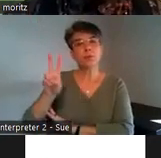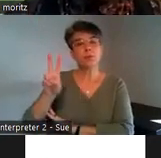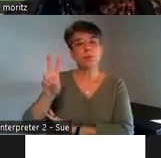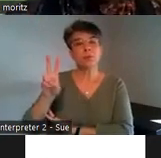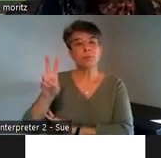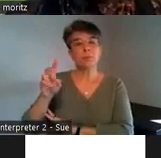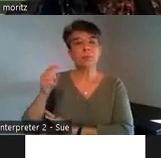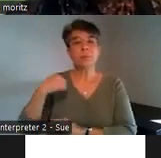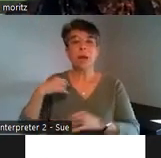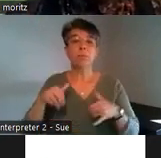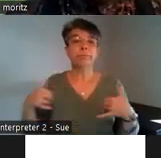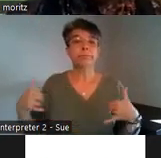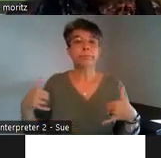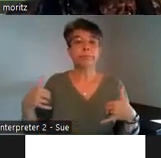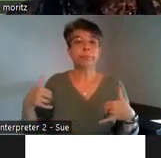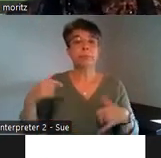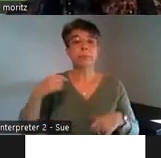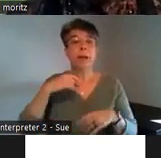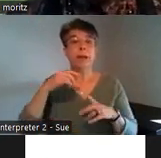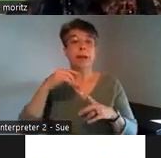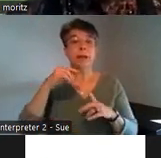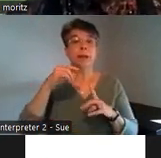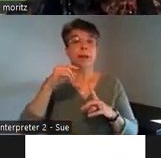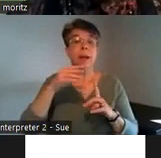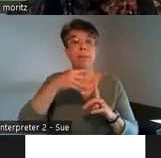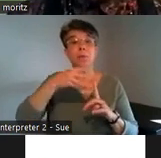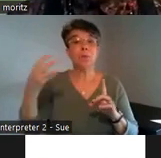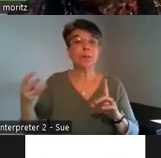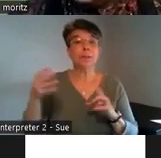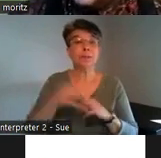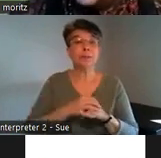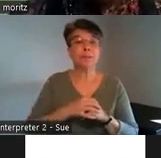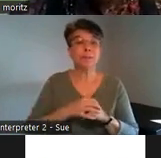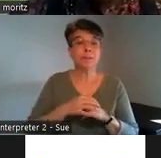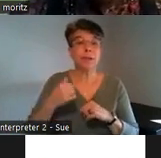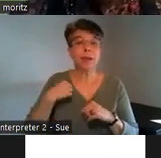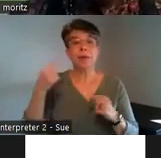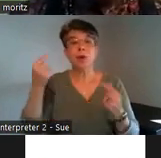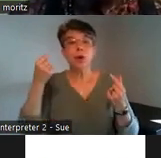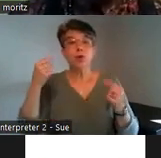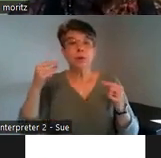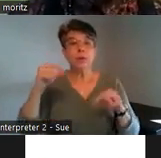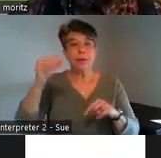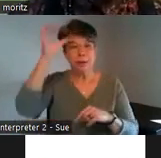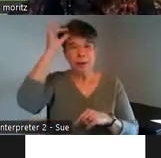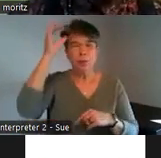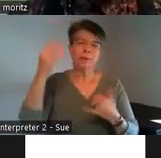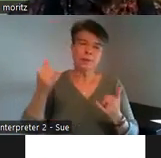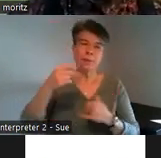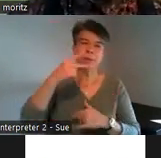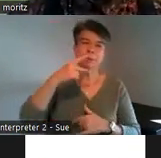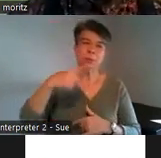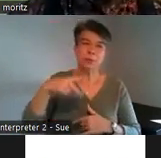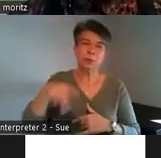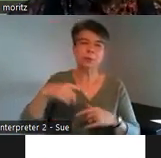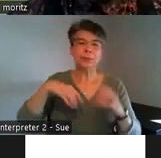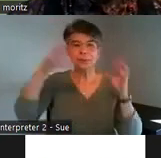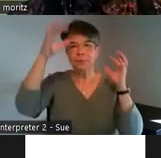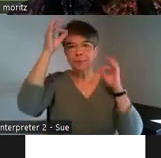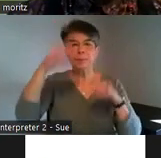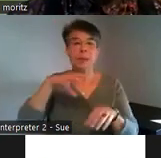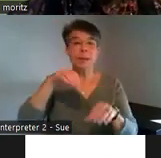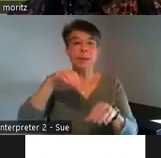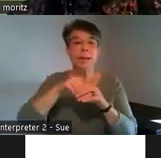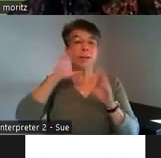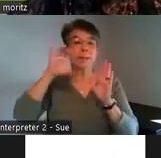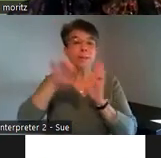that I am queer I have green hair though now it is purple um and in the photo here I'm standing